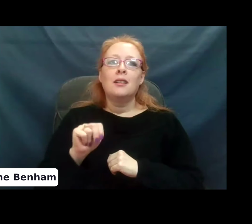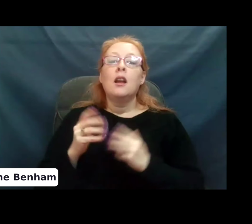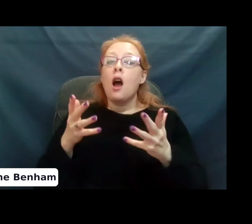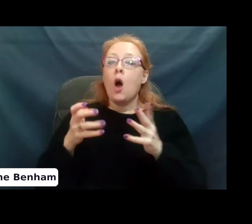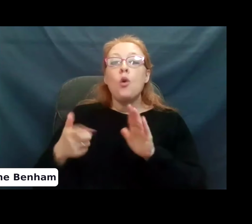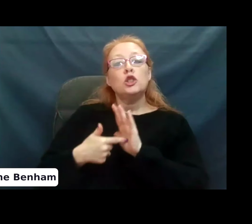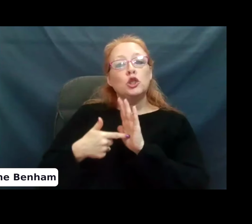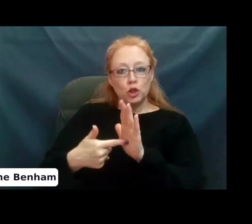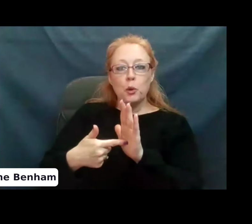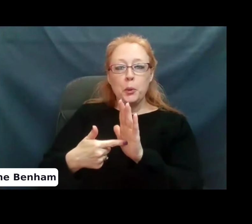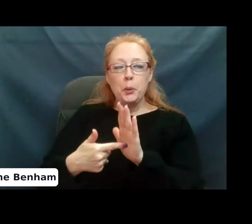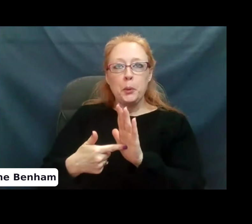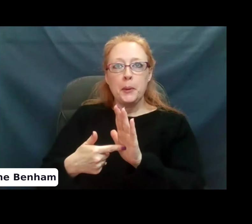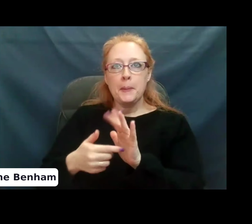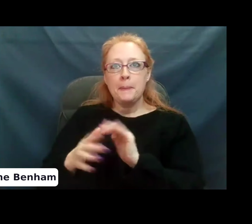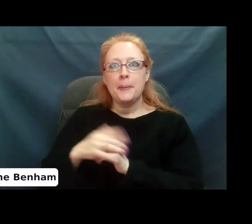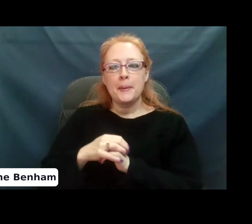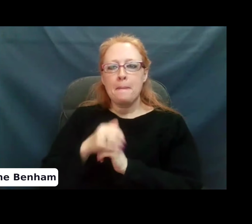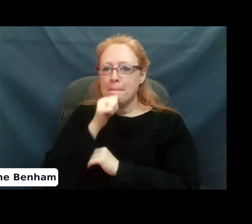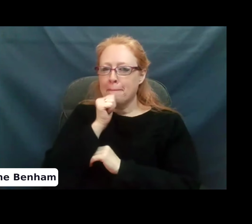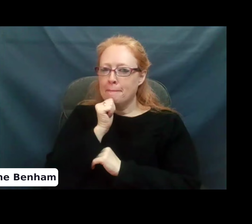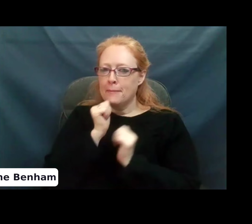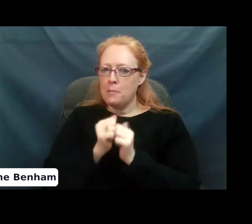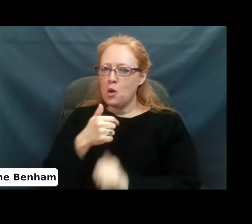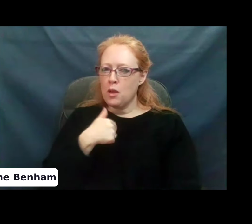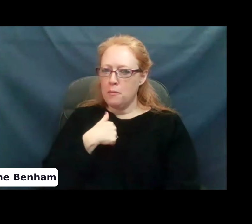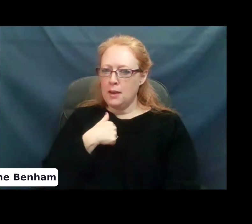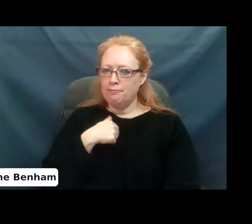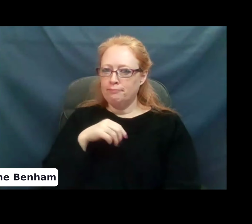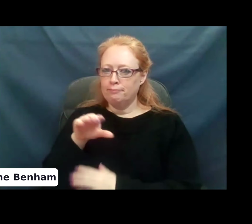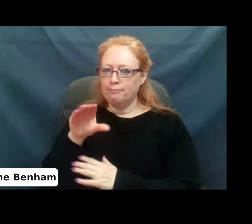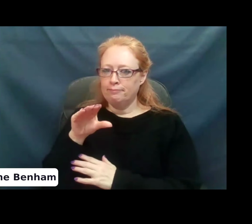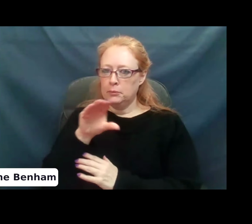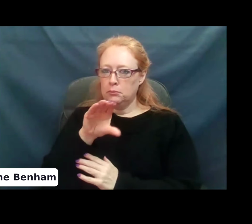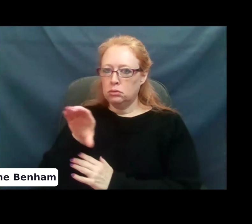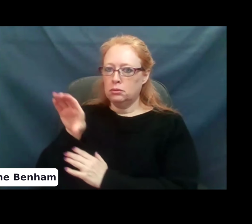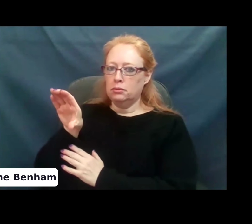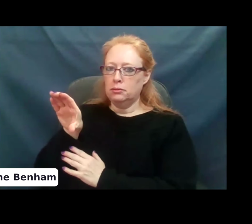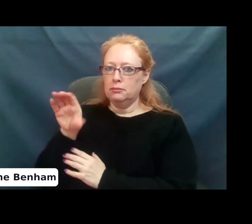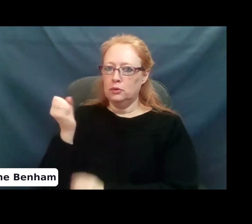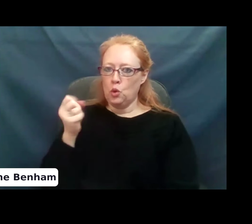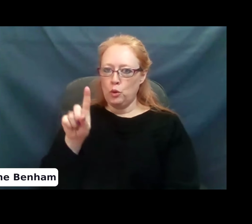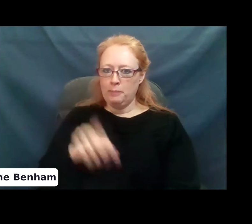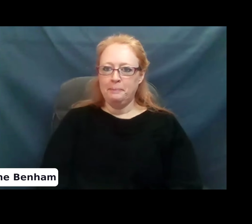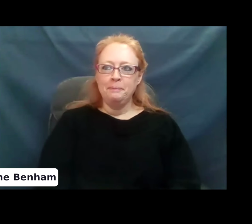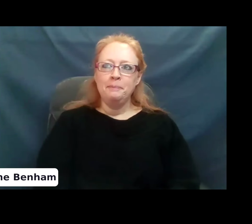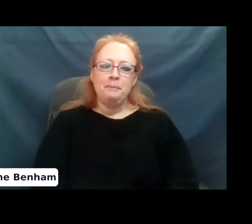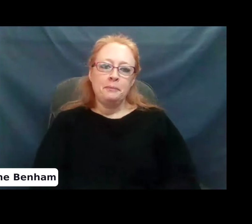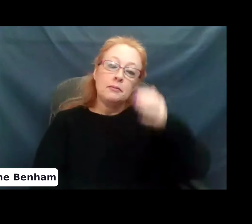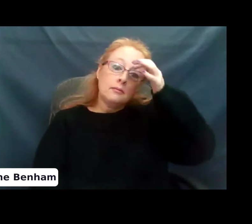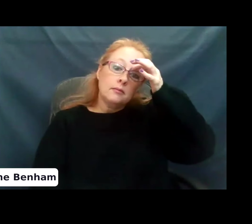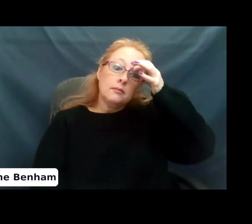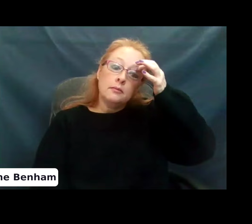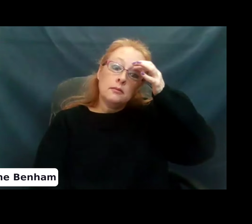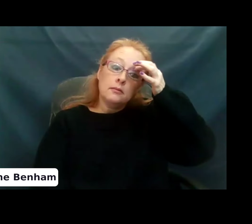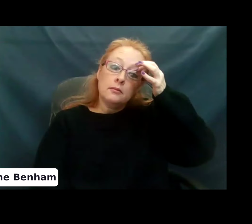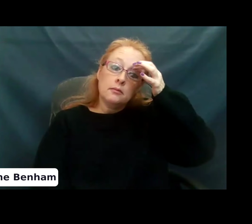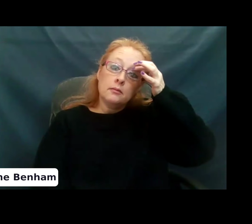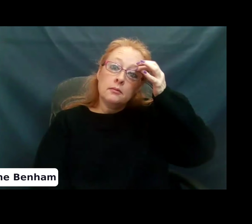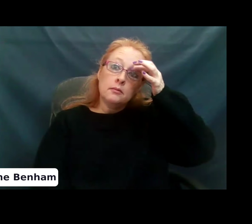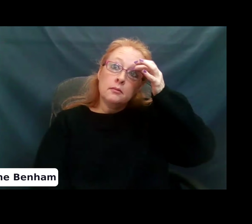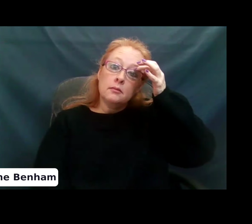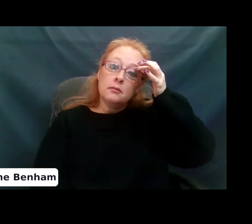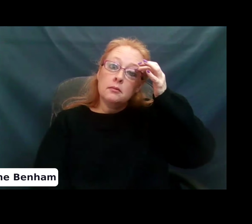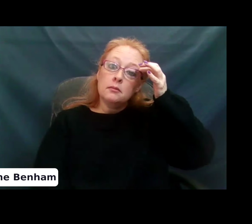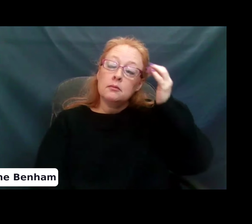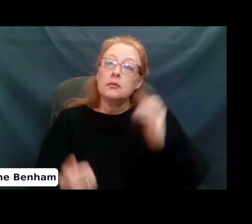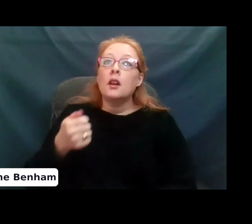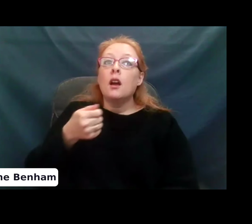But if people don't have enough we have game modifications to show you.